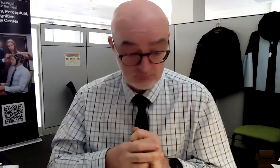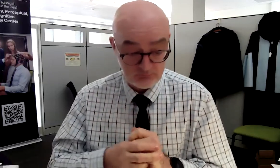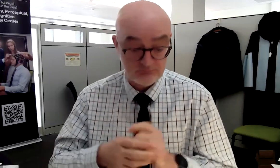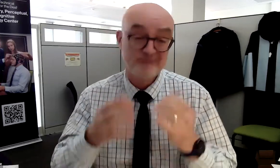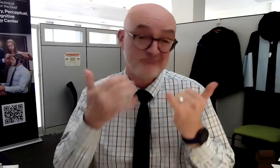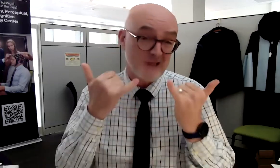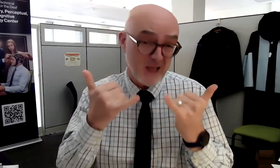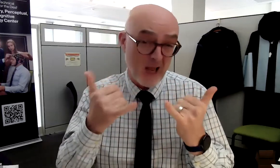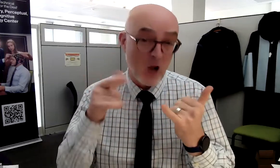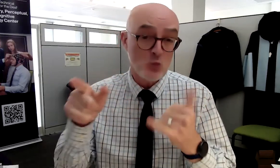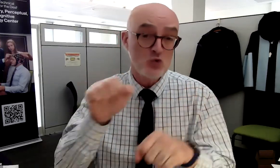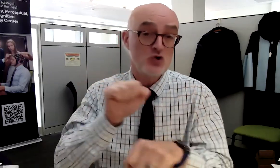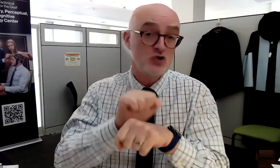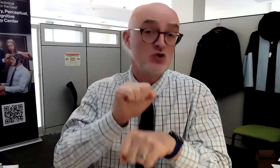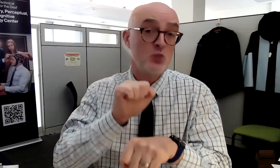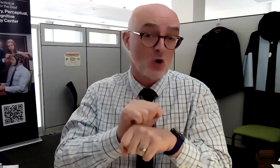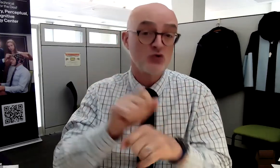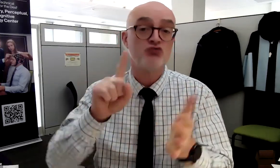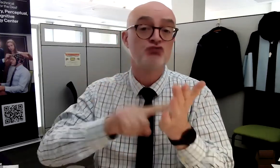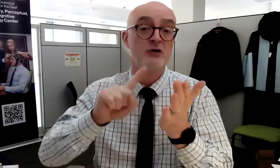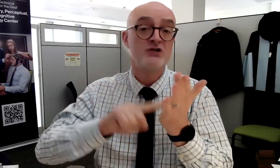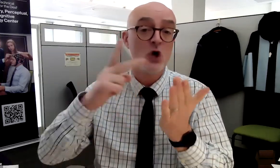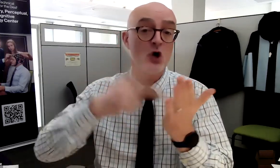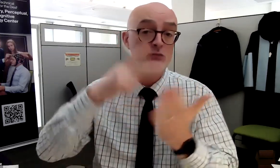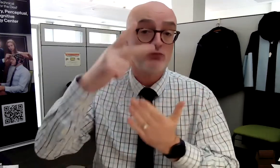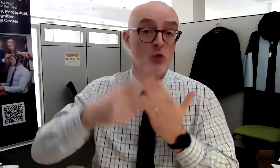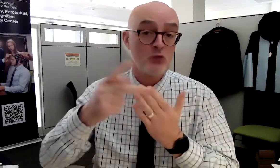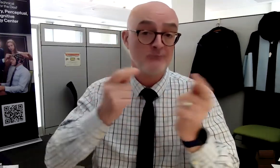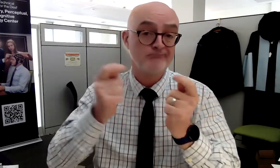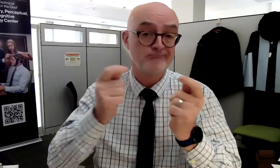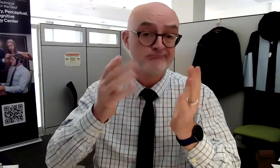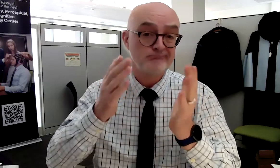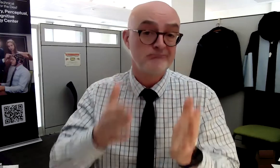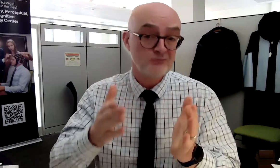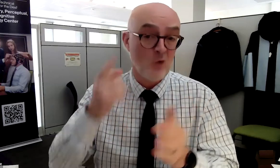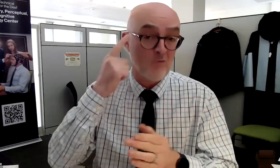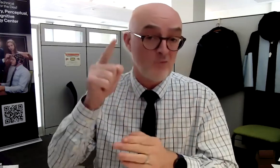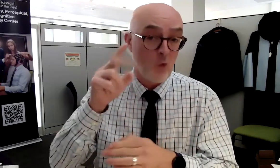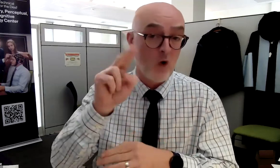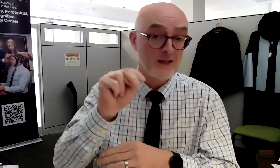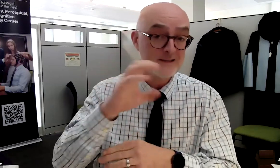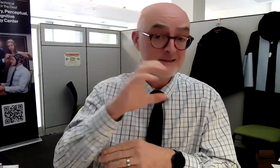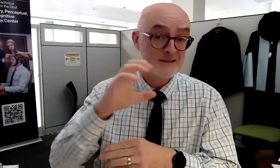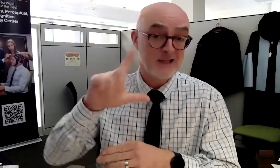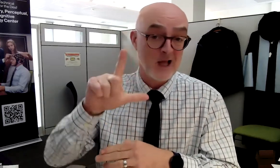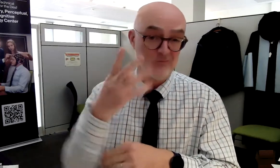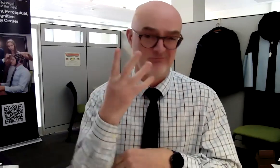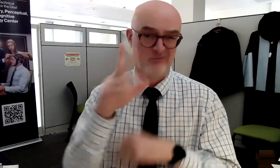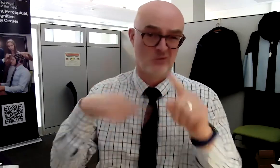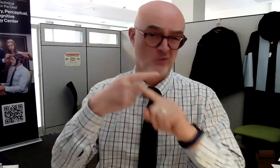working to obtain her Master's degree, and she is currently working with Dr. Hauser